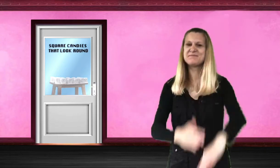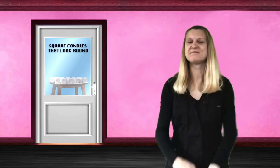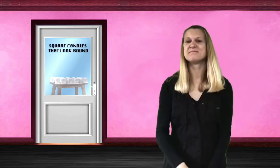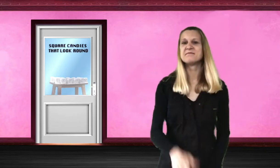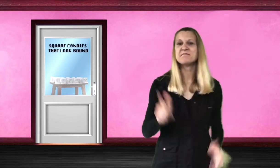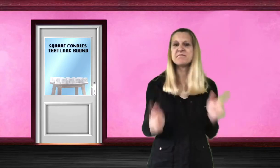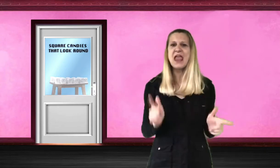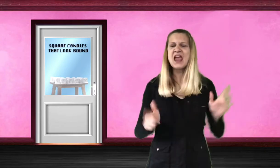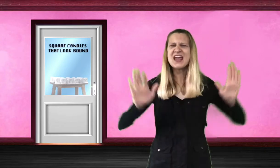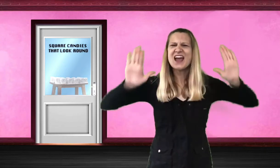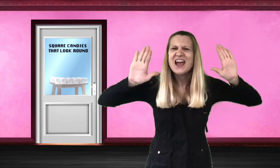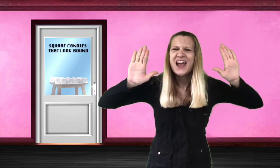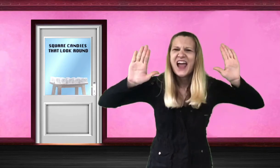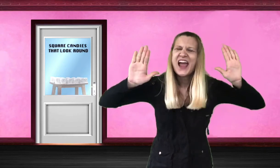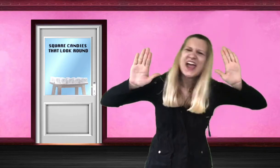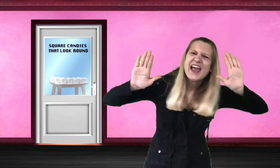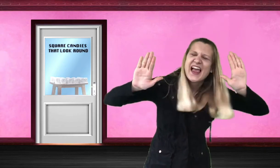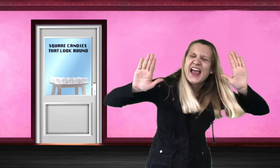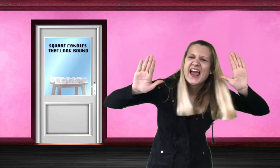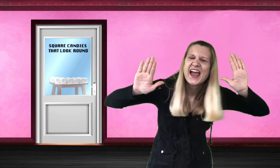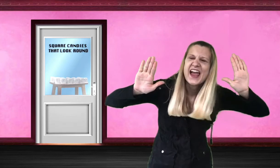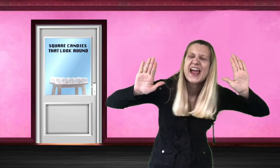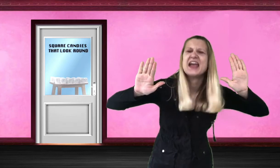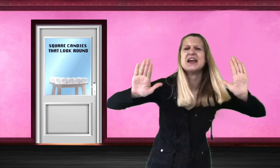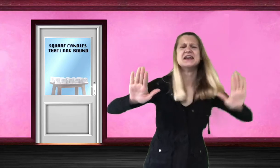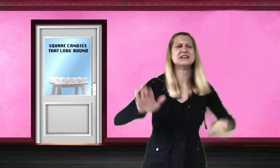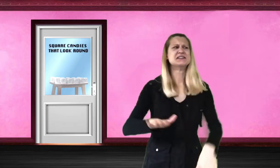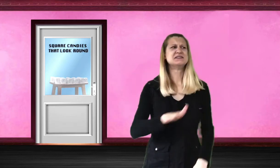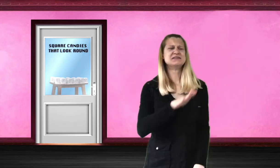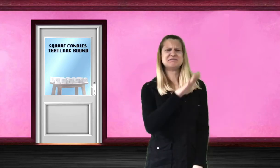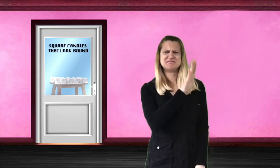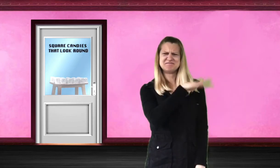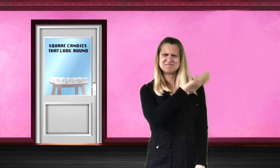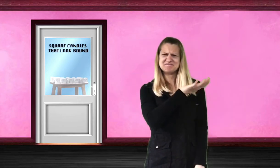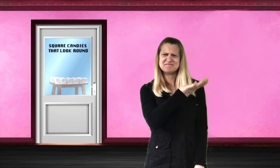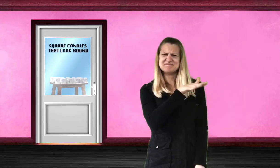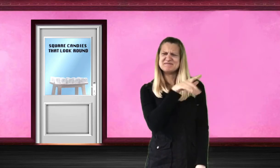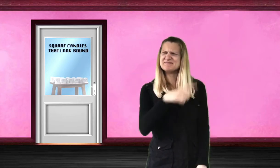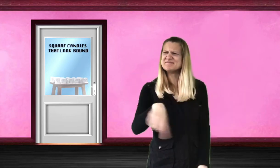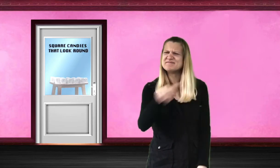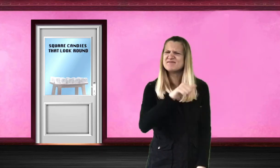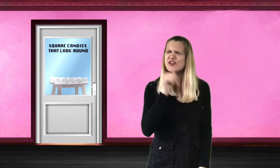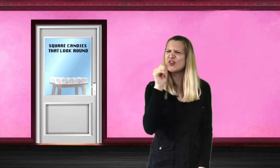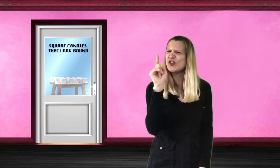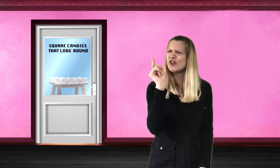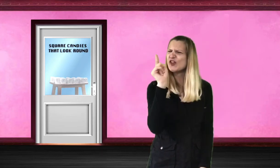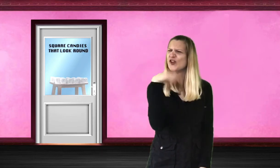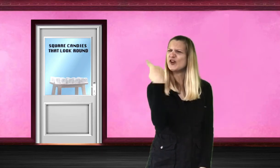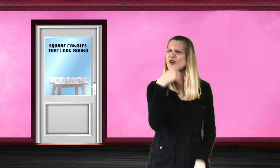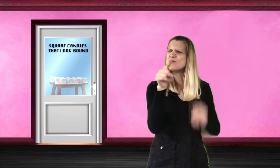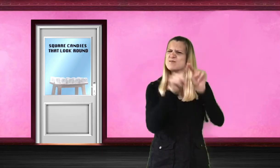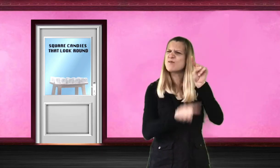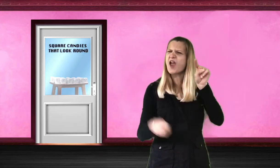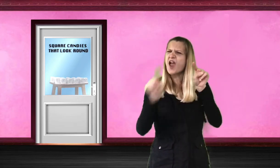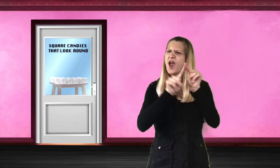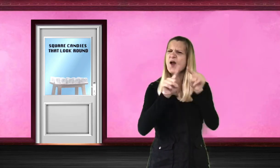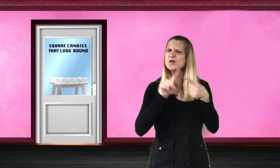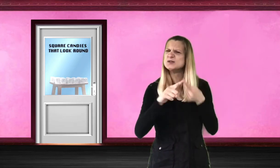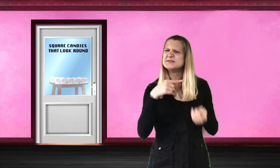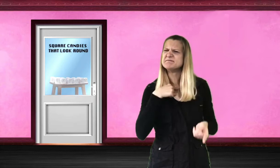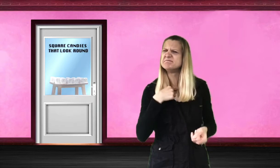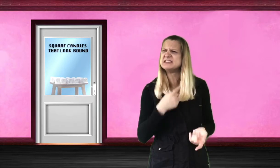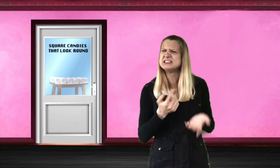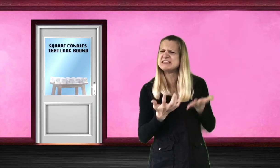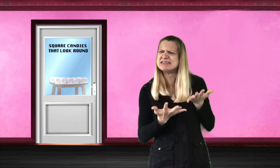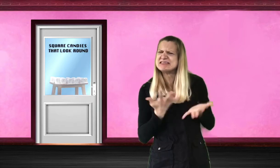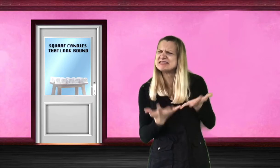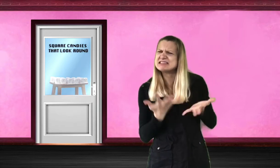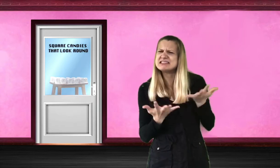"They don’t look round to me," said Mike Teavee.